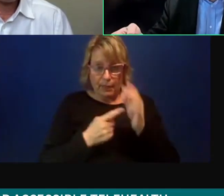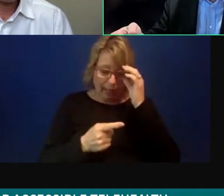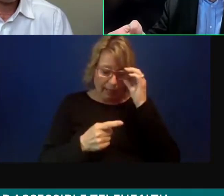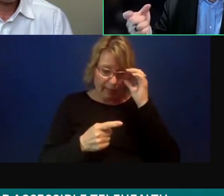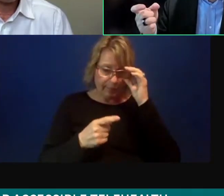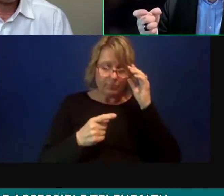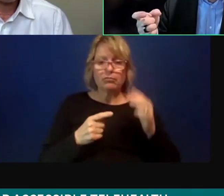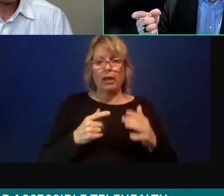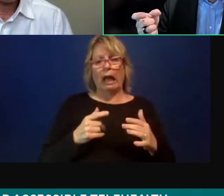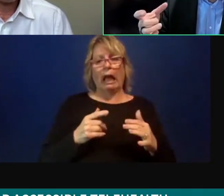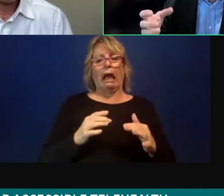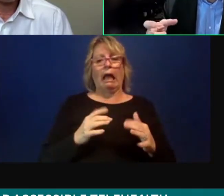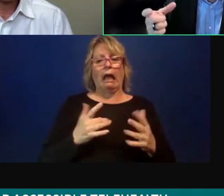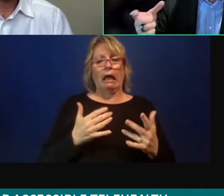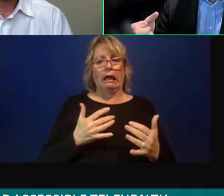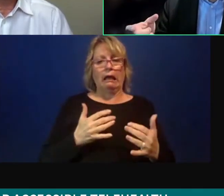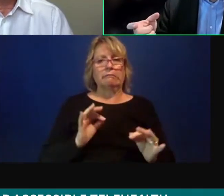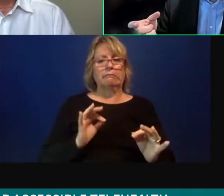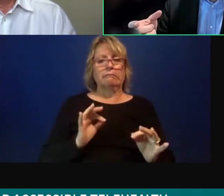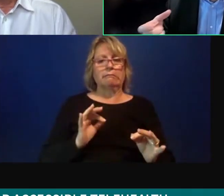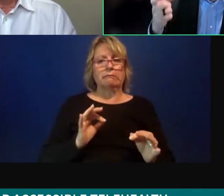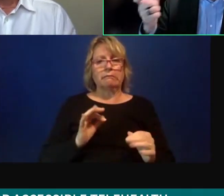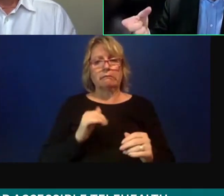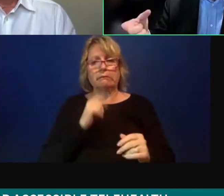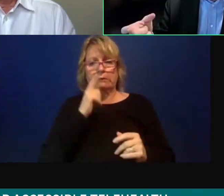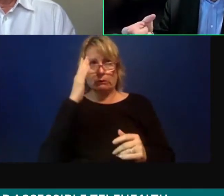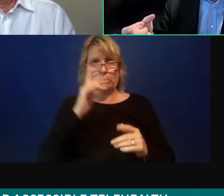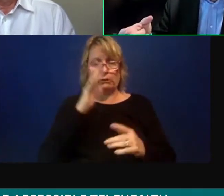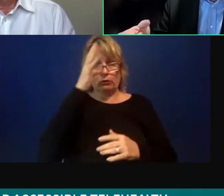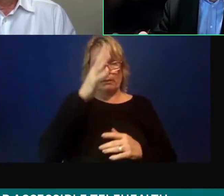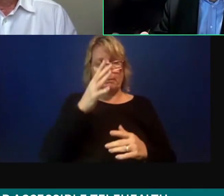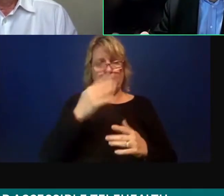because they know that whatever they're creating might be limited by regulation,